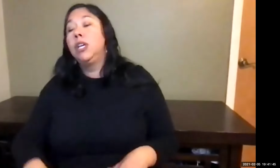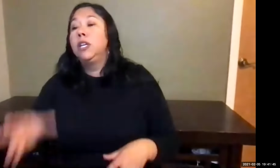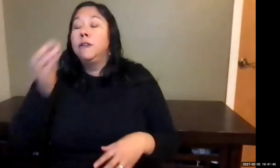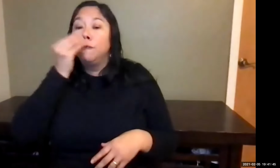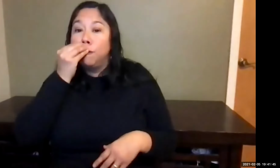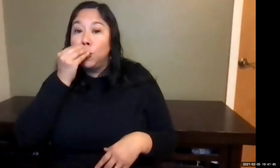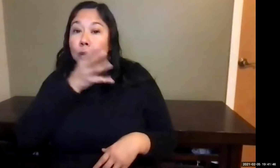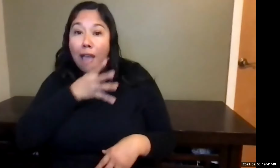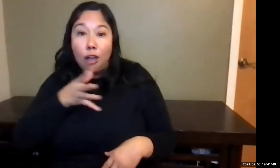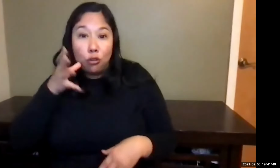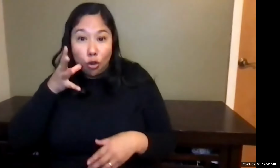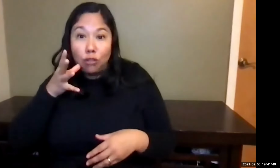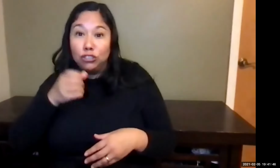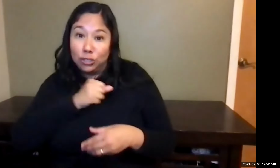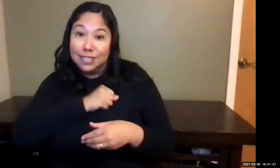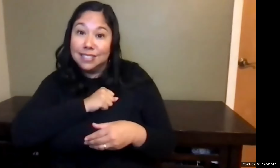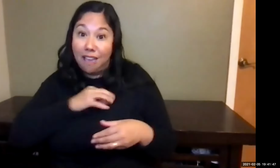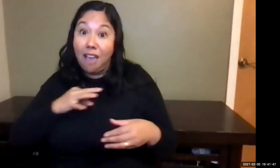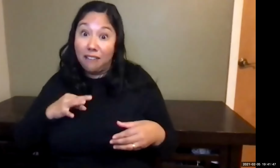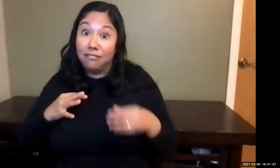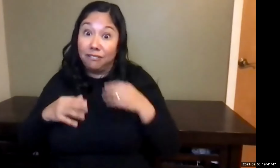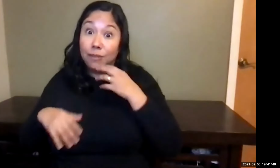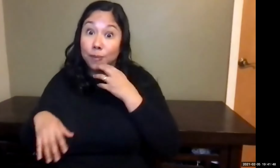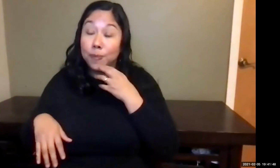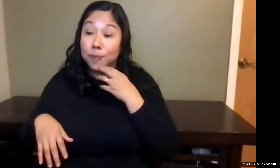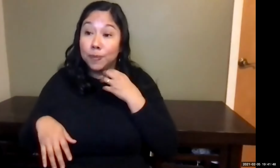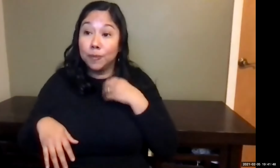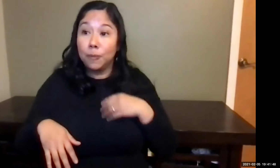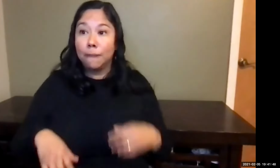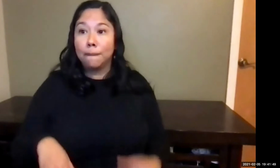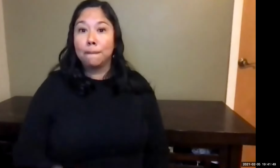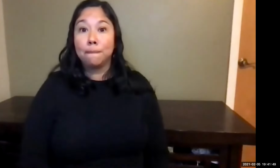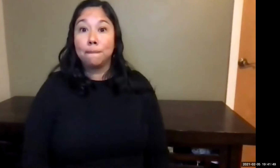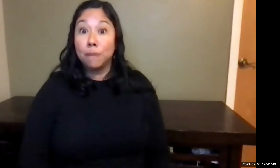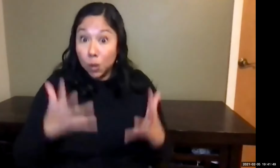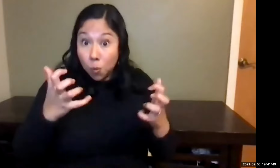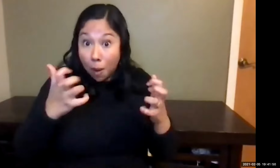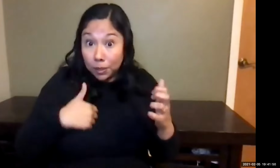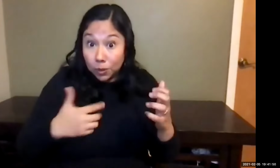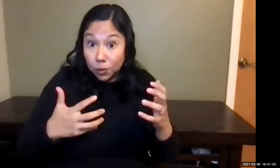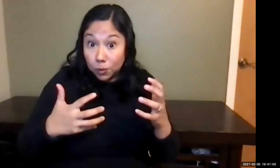Do you want me to go to the next one, Dominic?